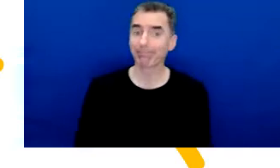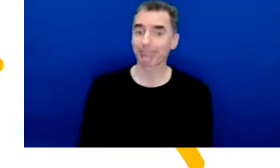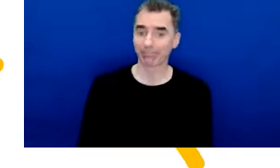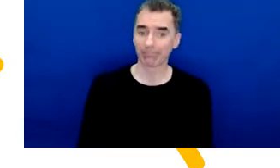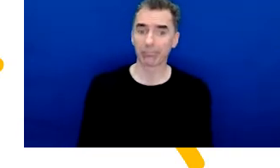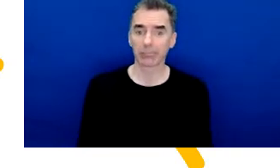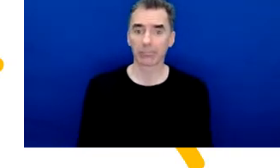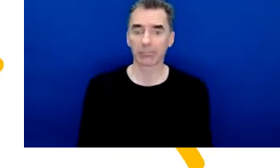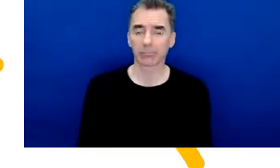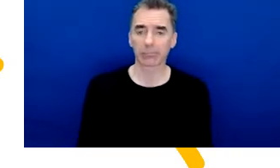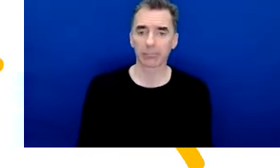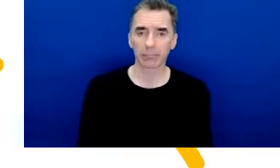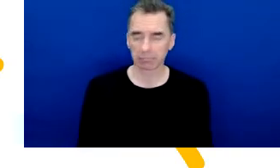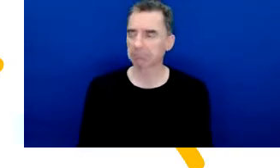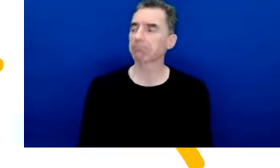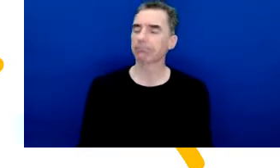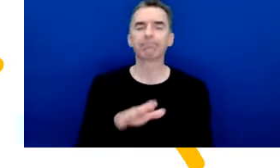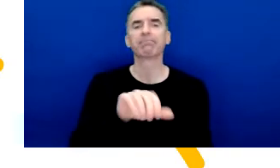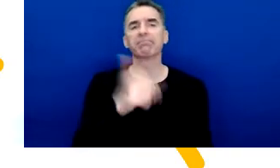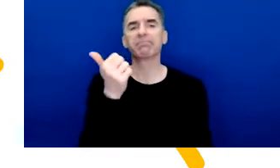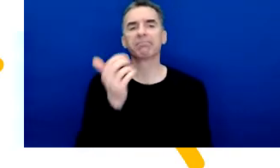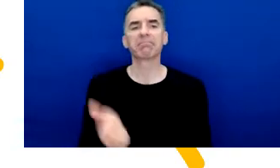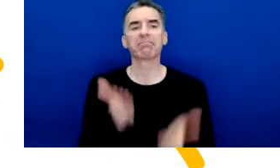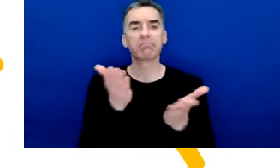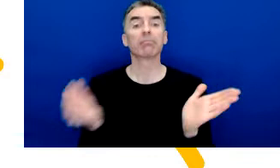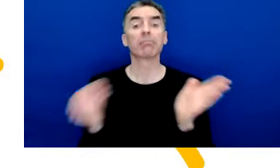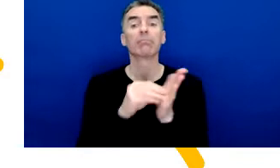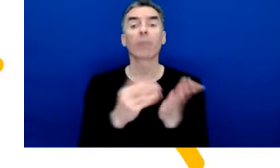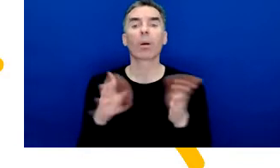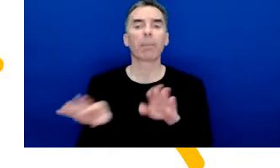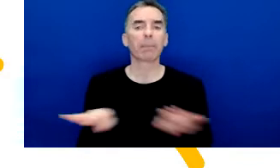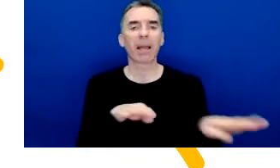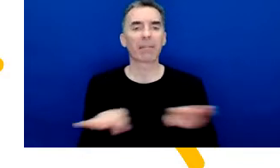You may also want to consider putting some behavior policies into your syllabus